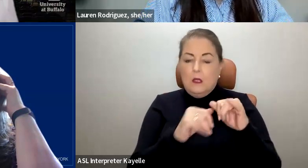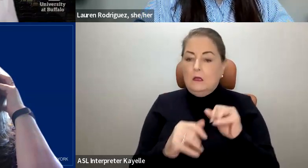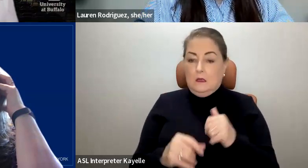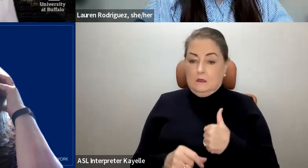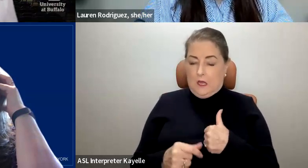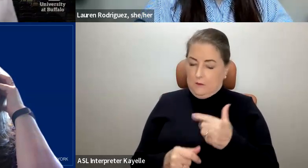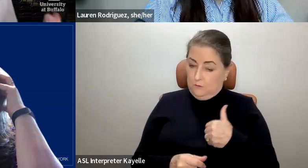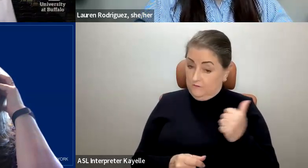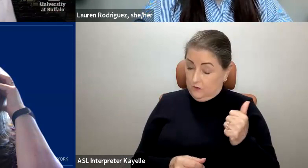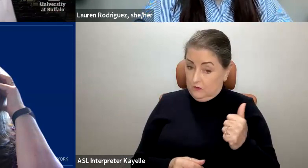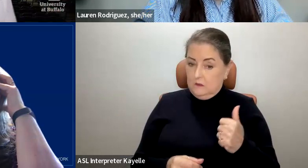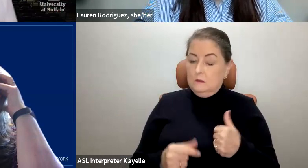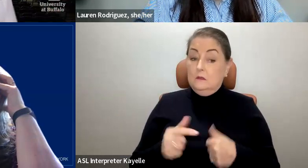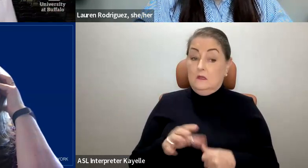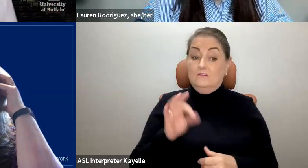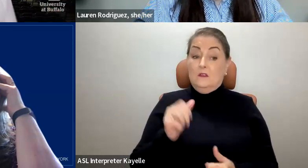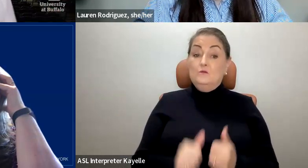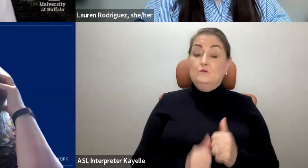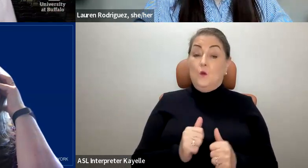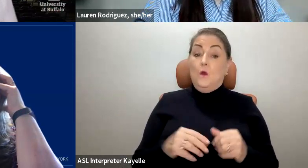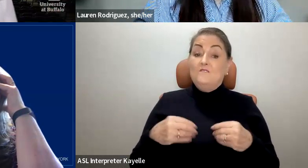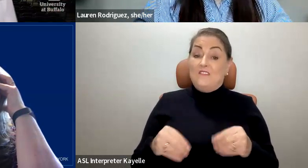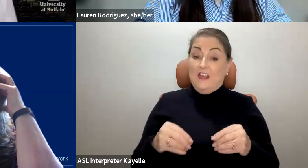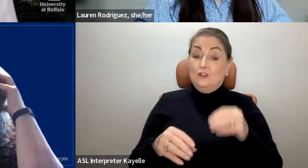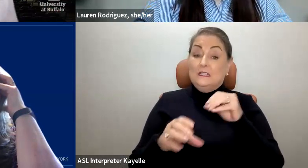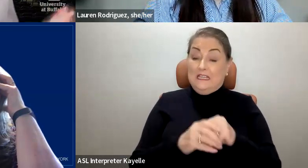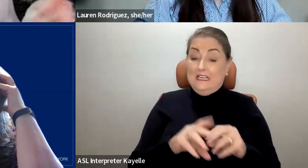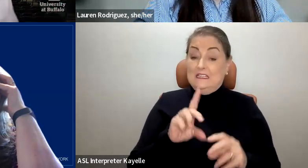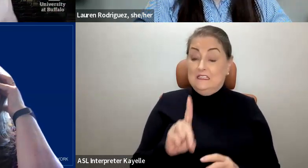to do, and I have found most vendors in the DLE space, fall